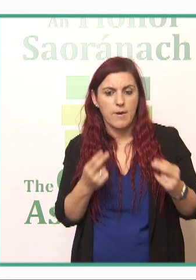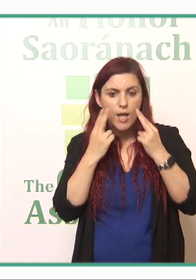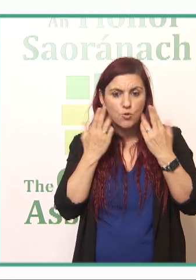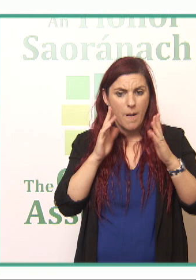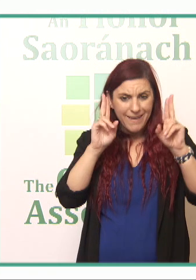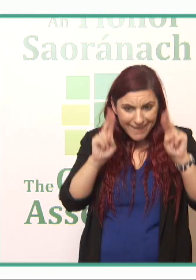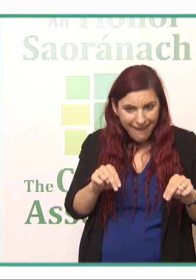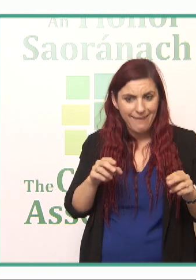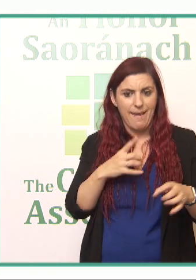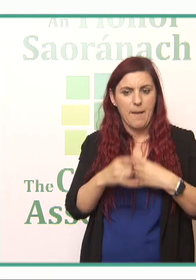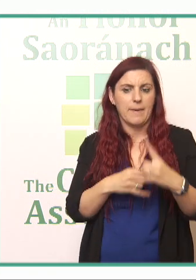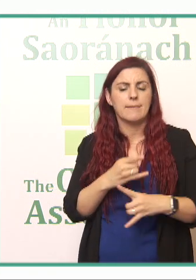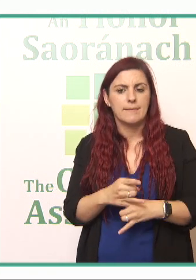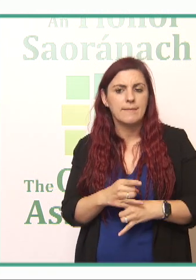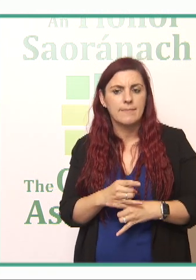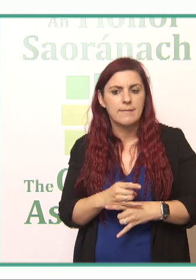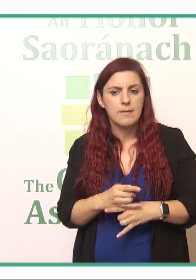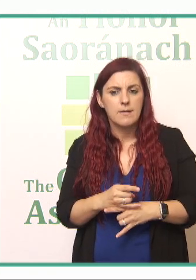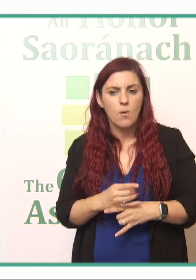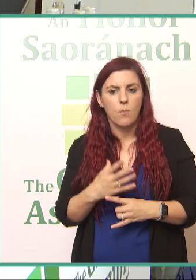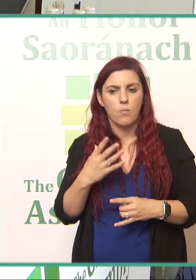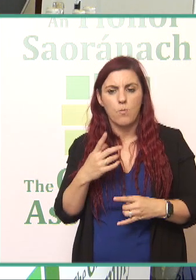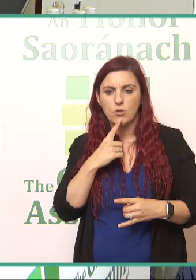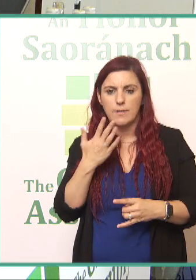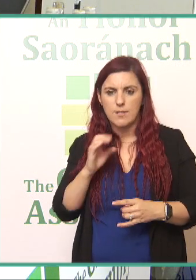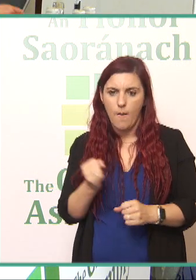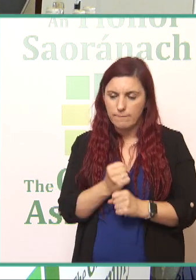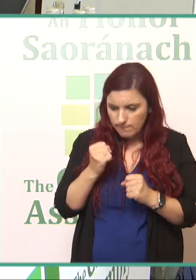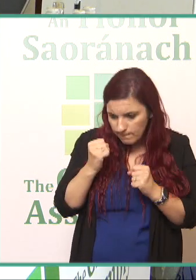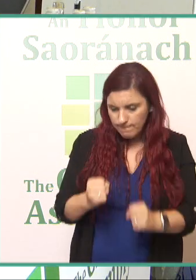this is the kicker here with sufficient determination and Innovation and creativity